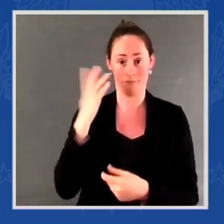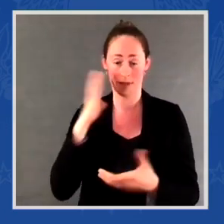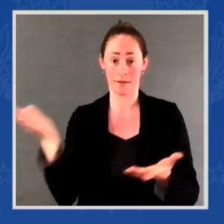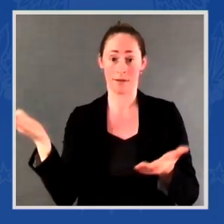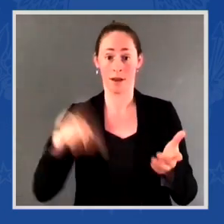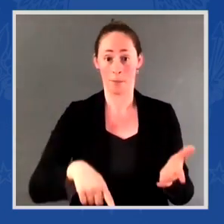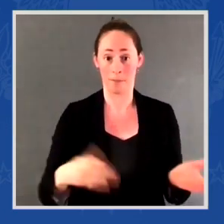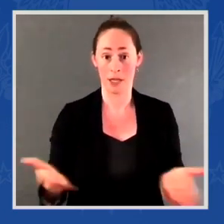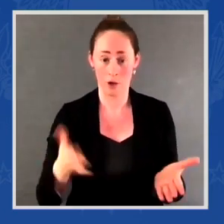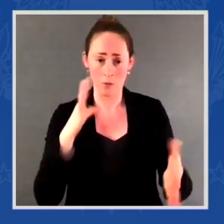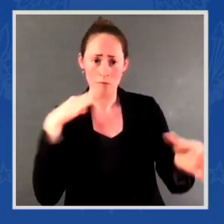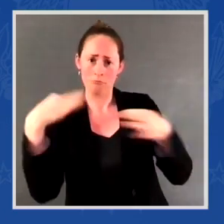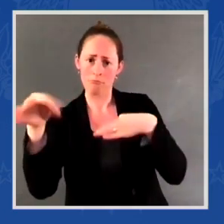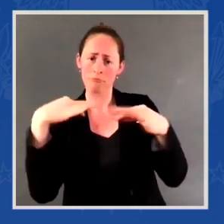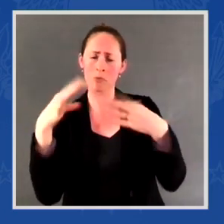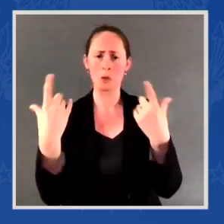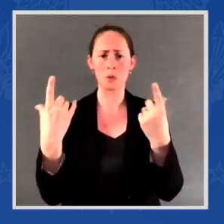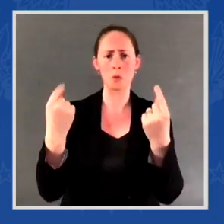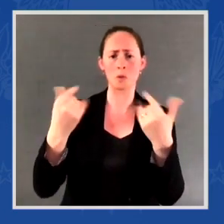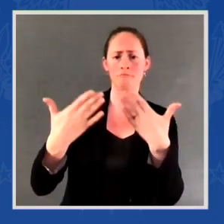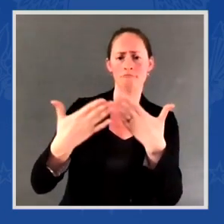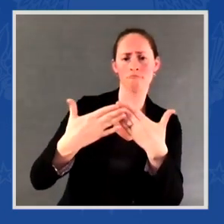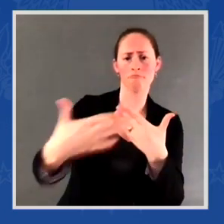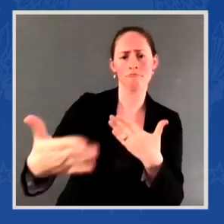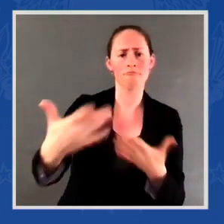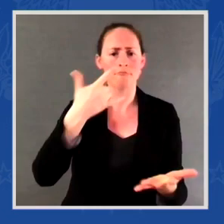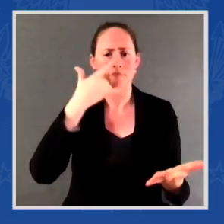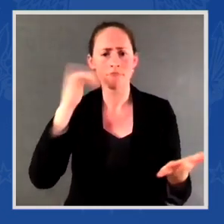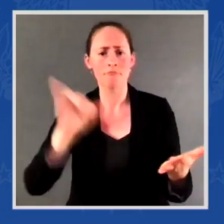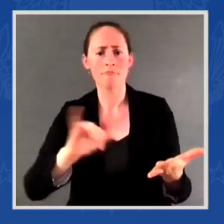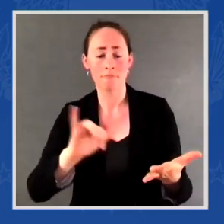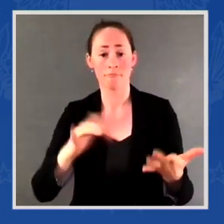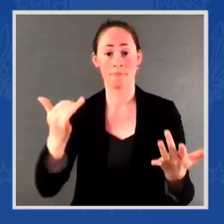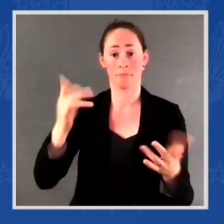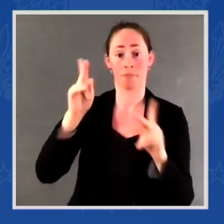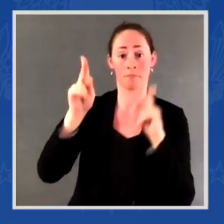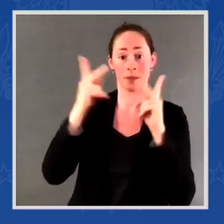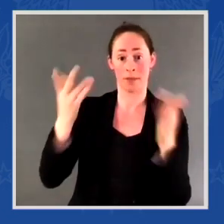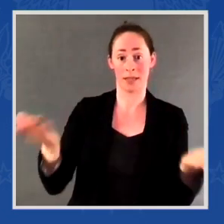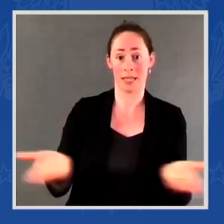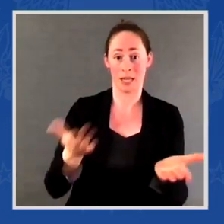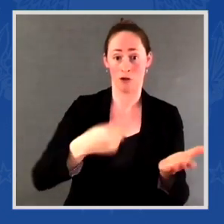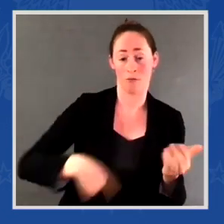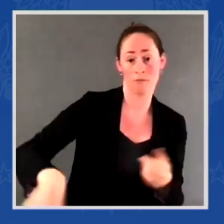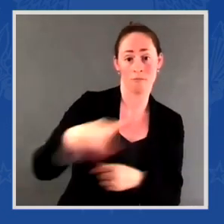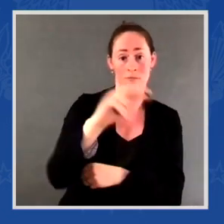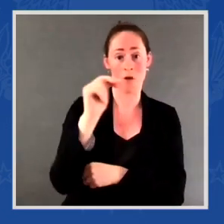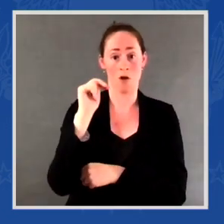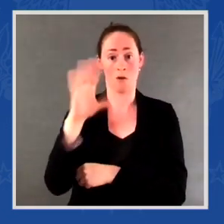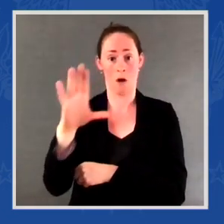We have a North Carolinian who has come back. She's just finished her first year at Princeton University